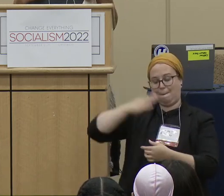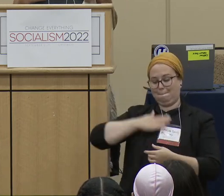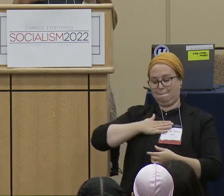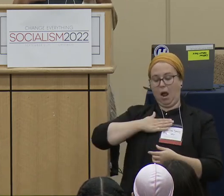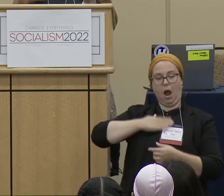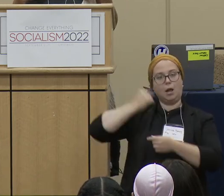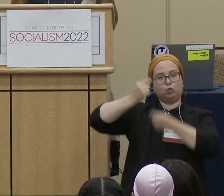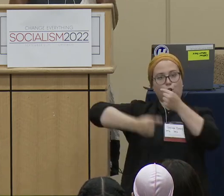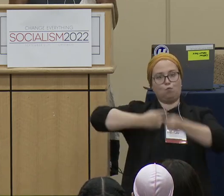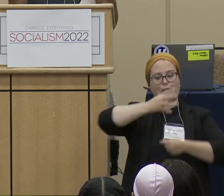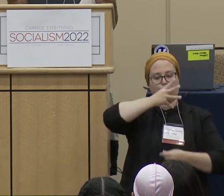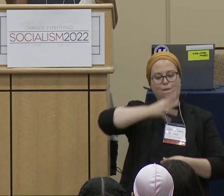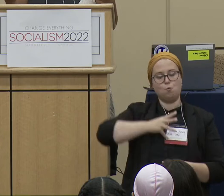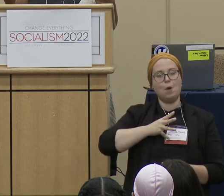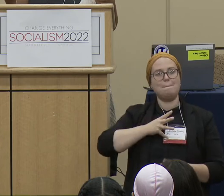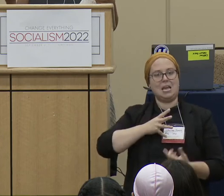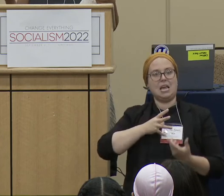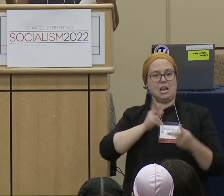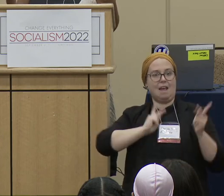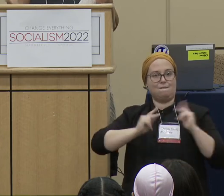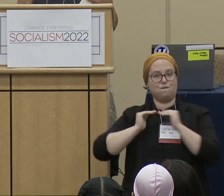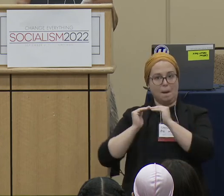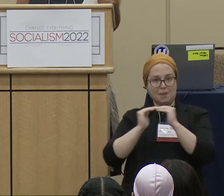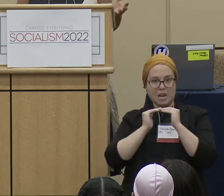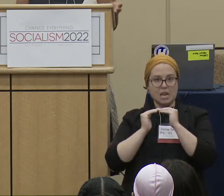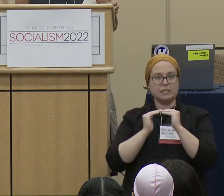intergenerational aspects of this. I think my generation of